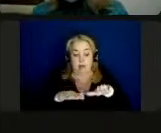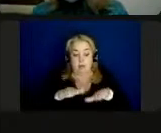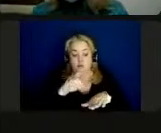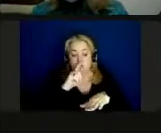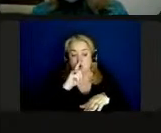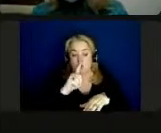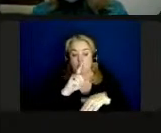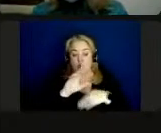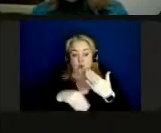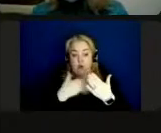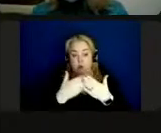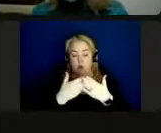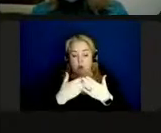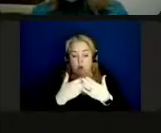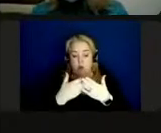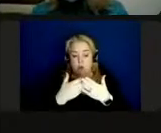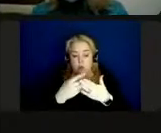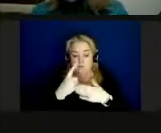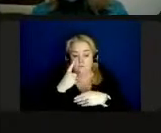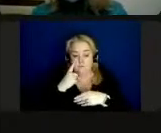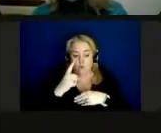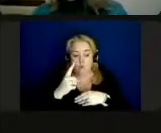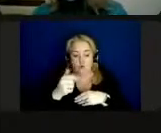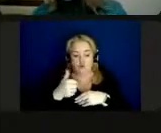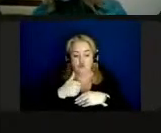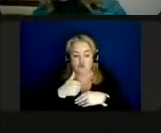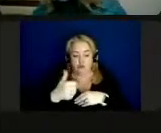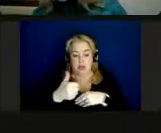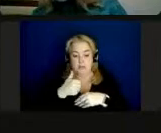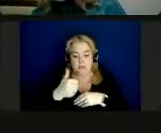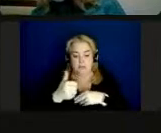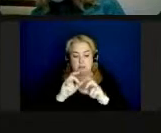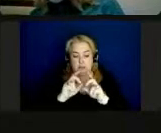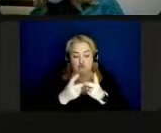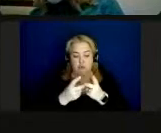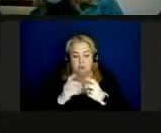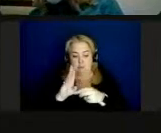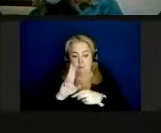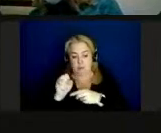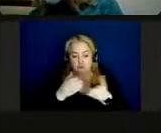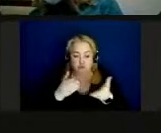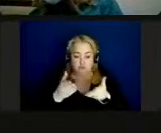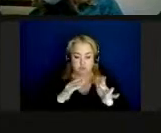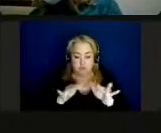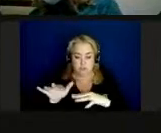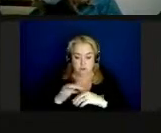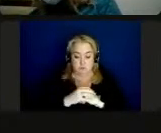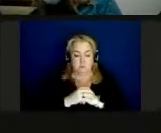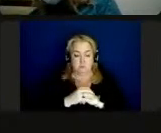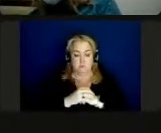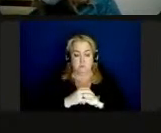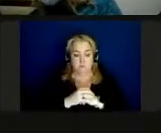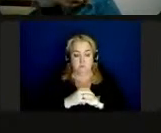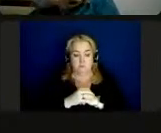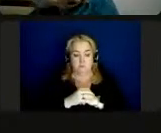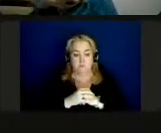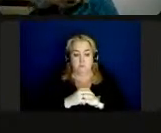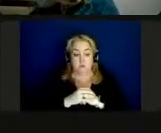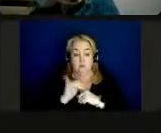EMPLOYER AND THE NEW TAX MAKE A COUPLE OF WEEKS AGO THE BALANCE